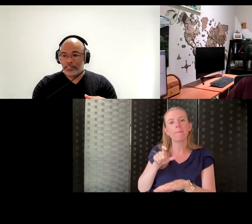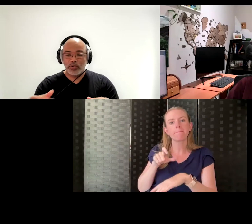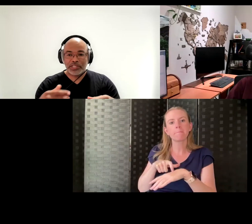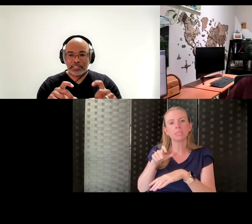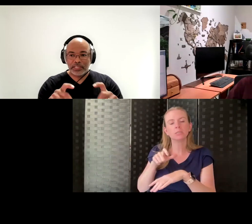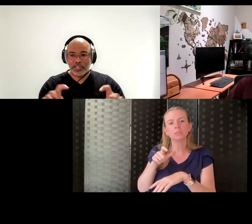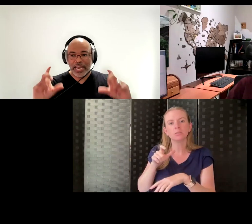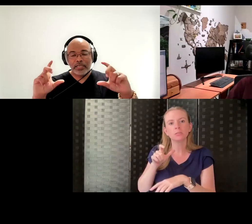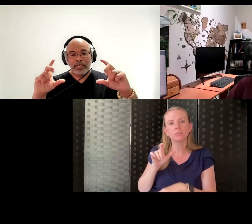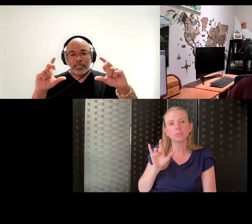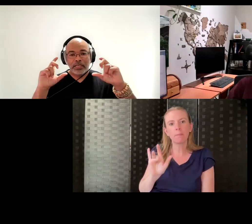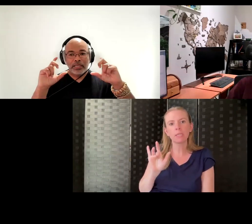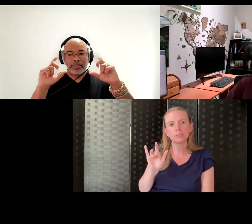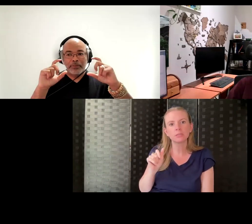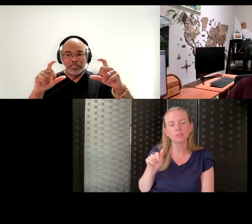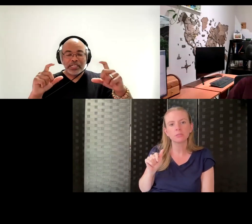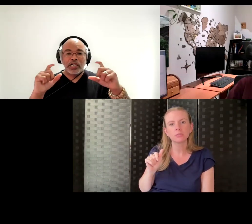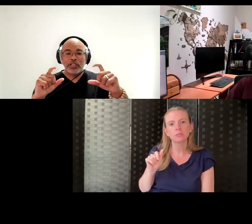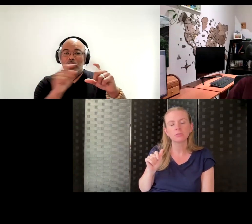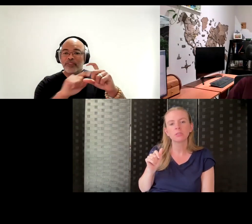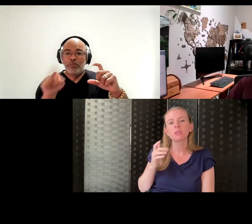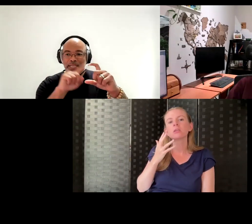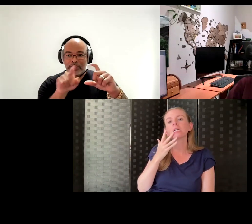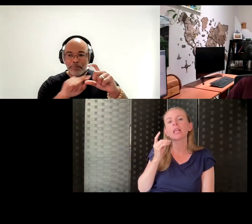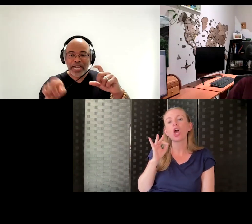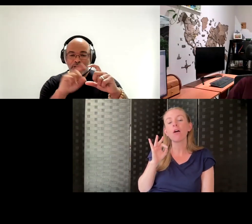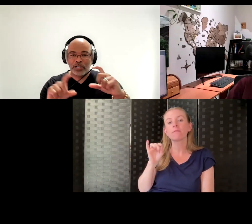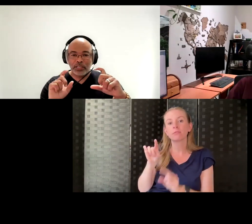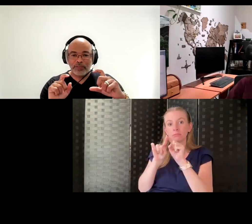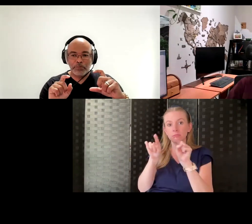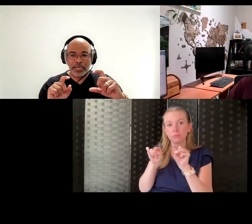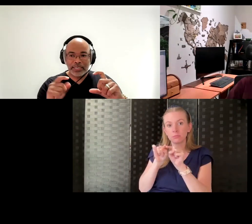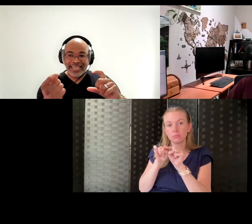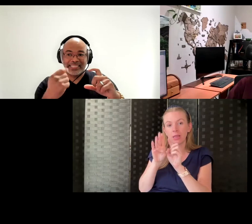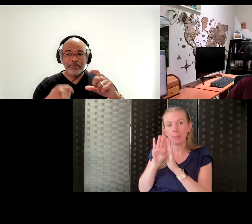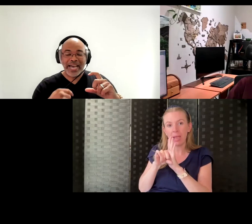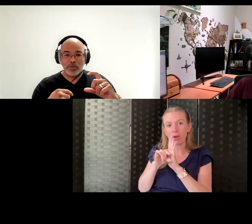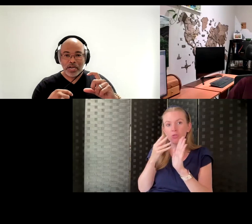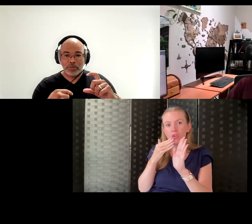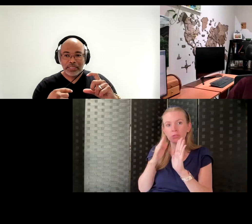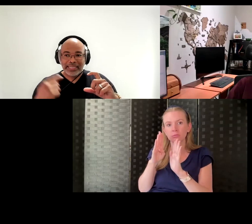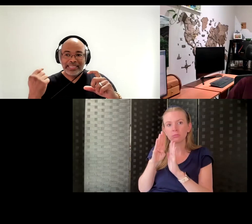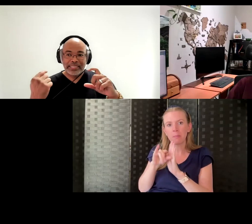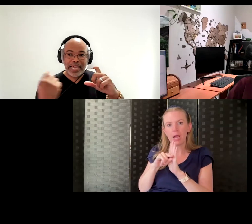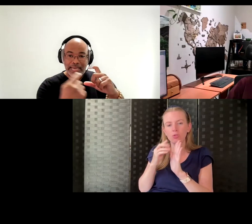a question that's in the chats. The background color of the button is the background. The text